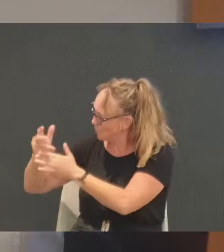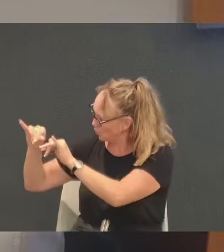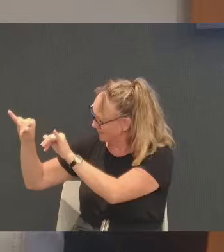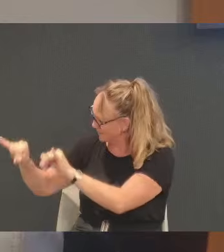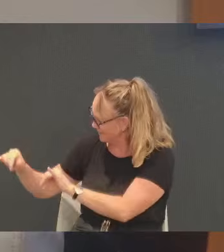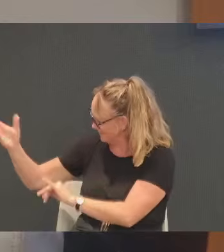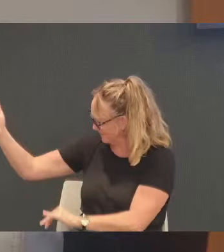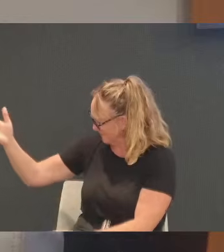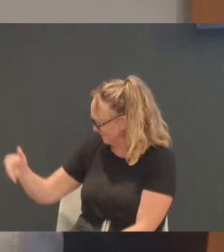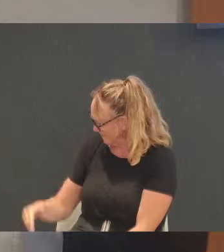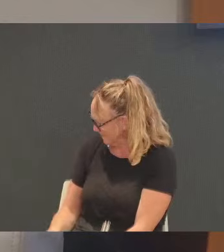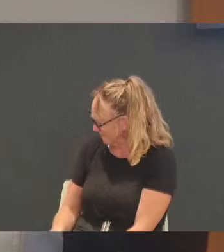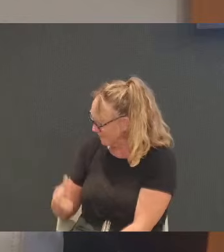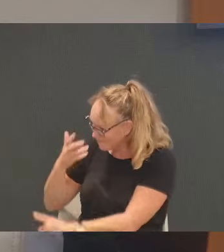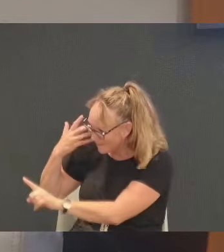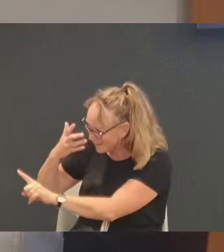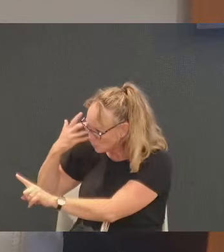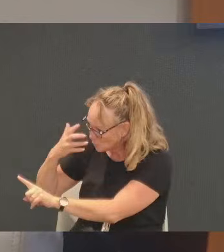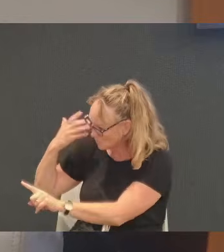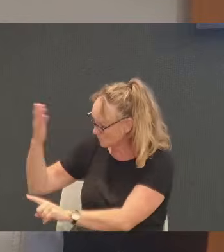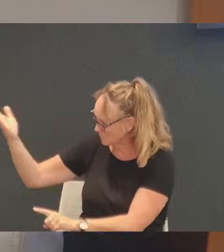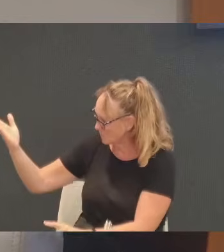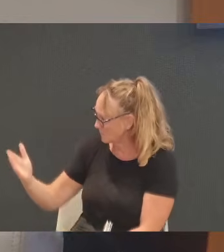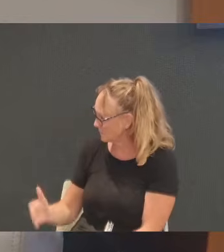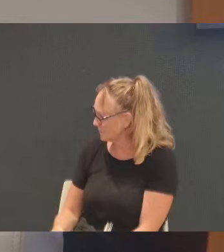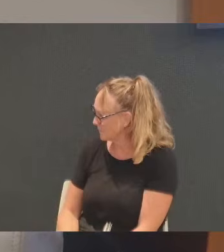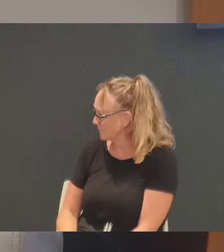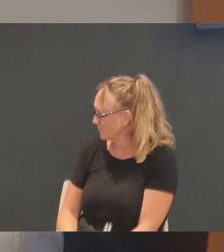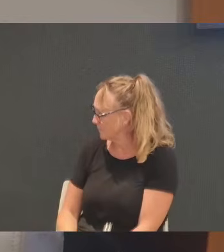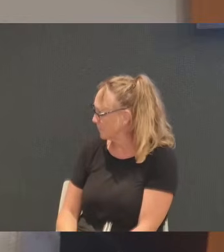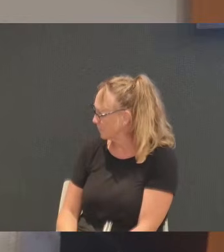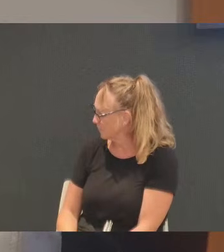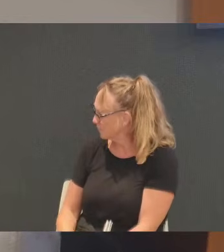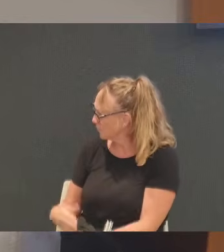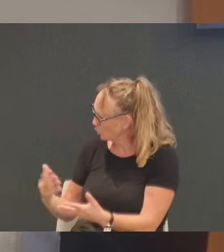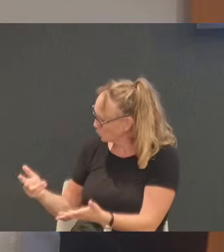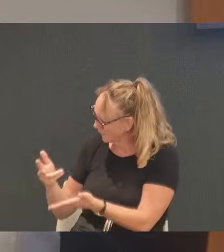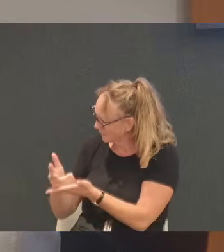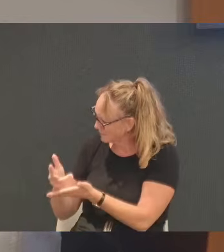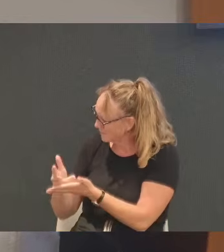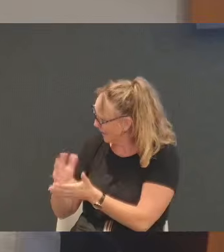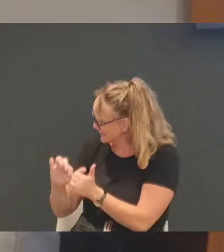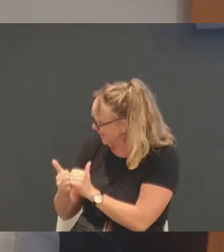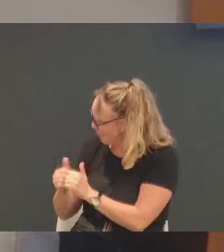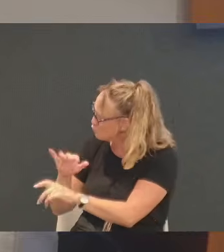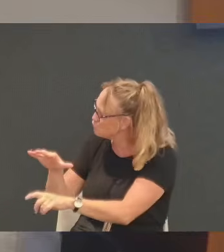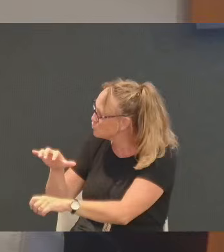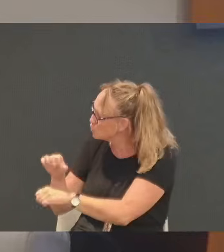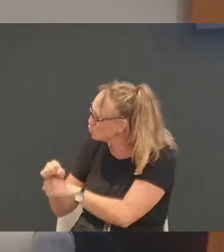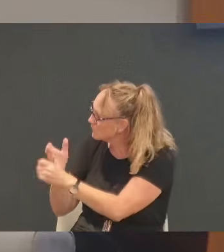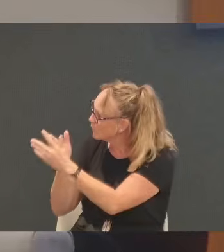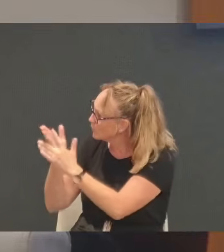that through the through the by getting a space through the the Bengals and the team. Yes. Well,